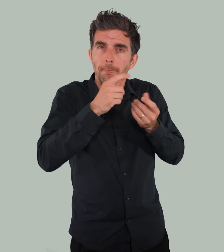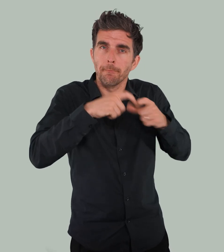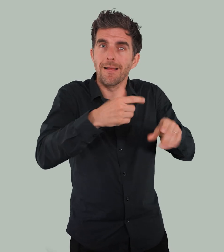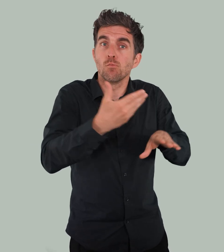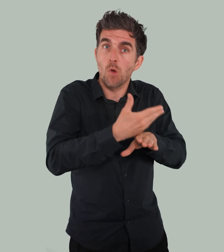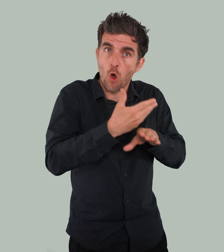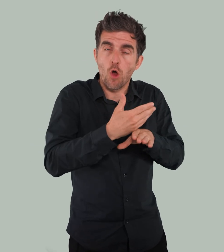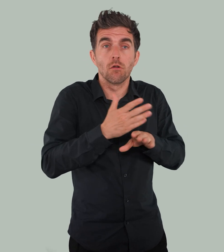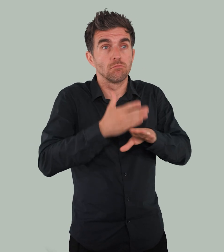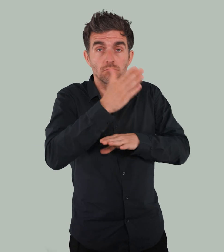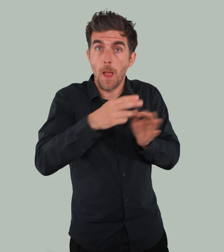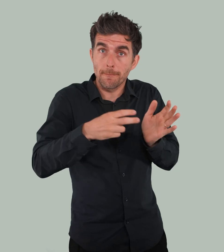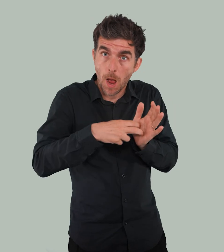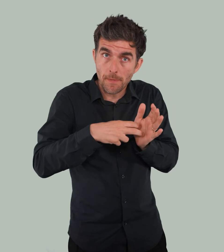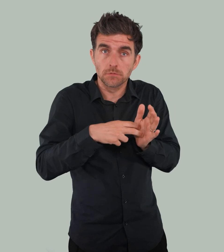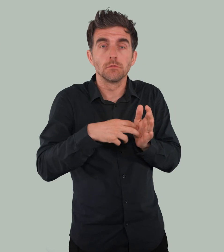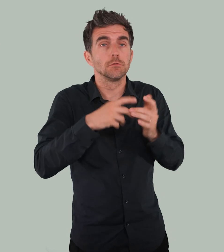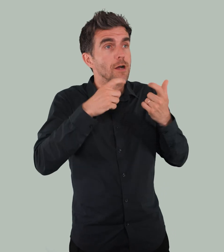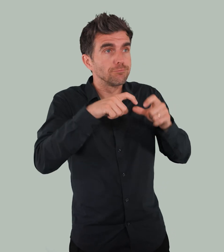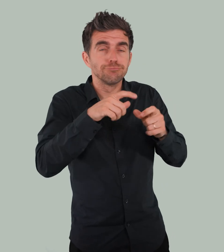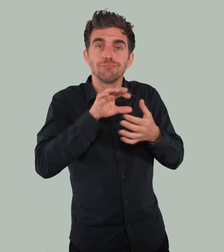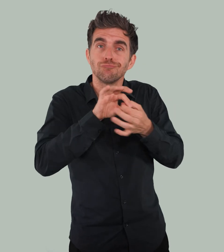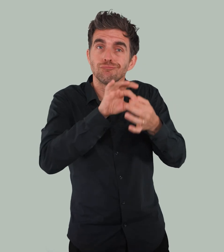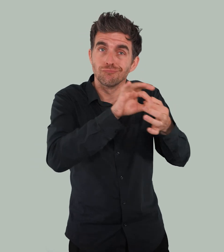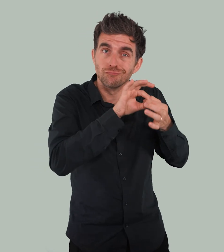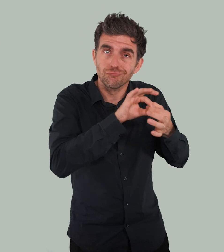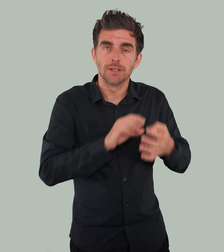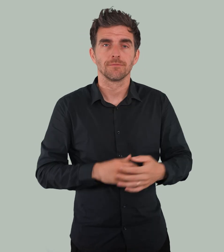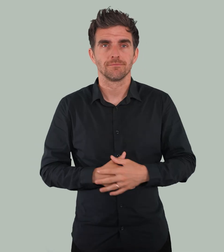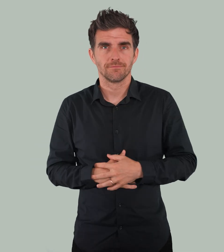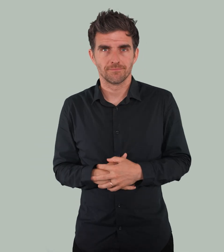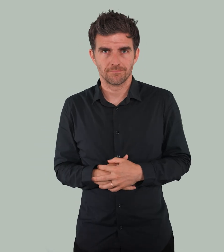remain in employment, attend appointments, and maintain social connections.